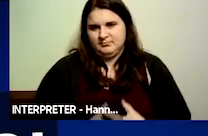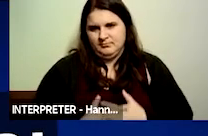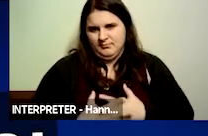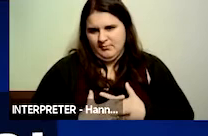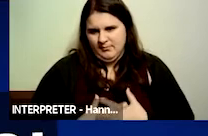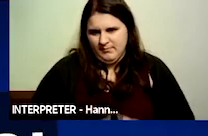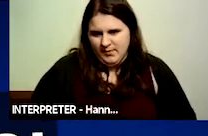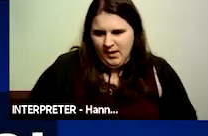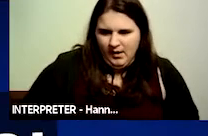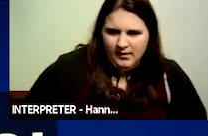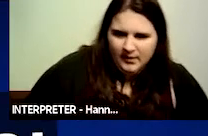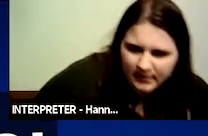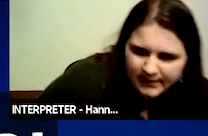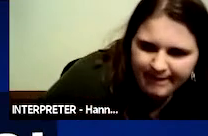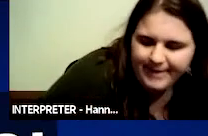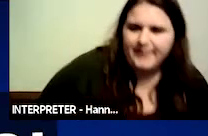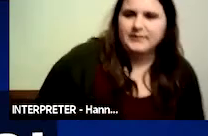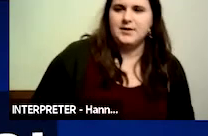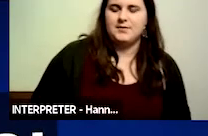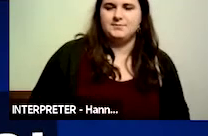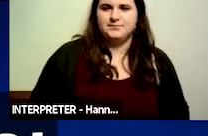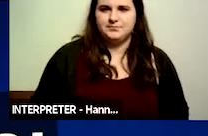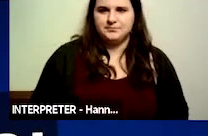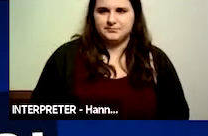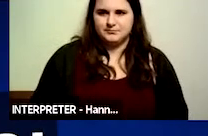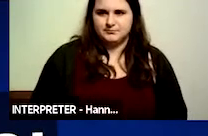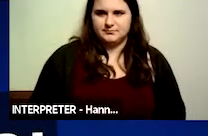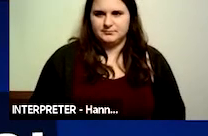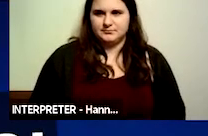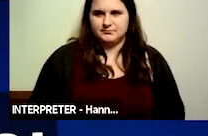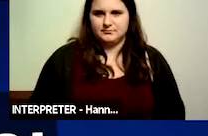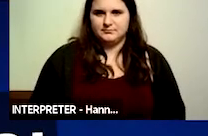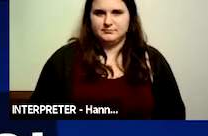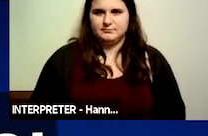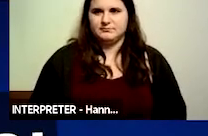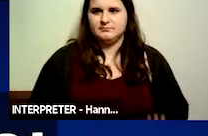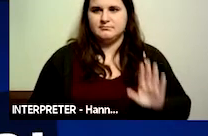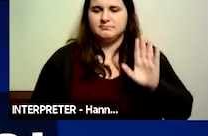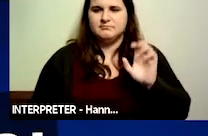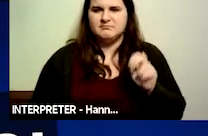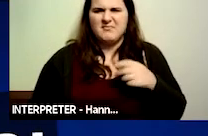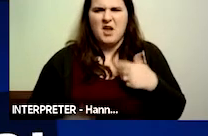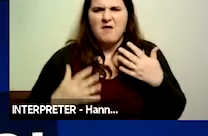Ben Woelk: Chosen think I think I've already taken control if you can see the Rick Mislan: rule set that Lied